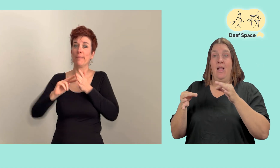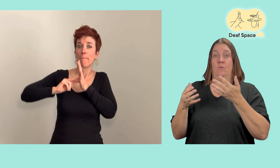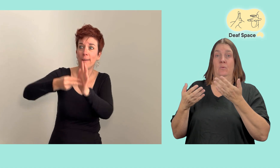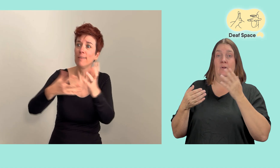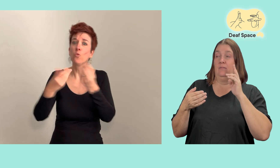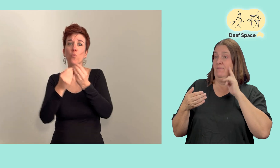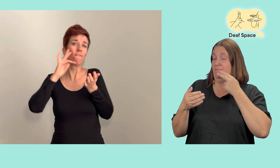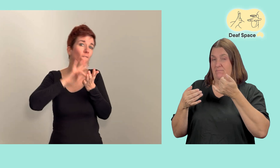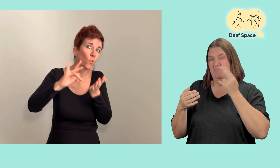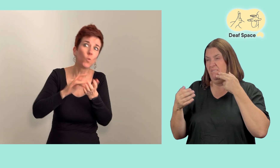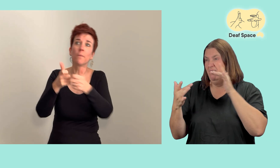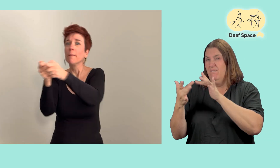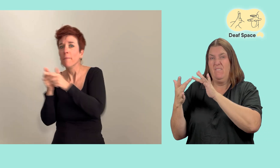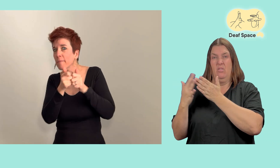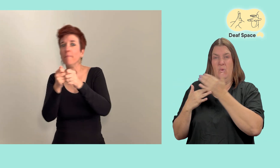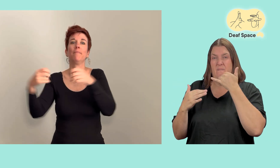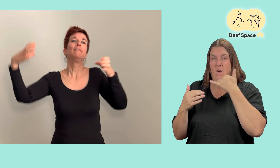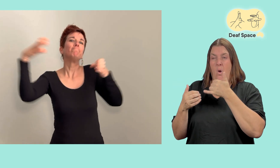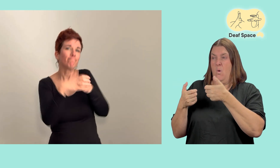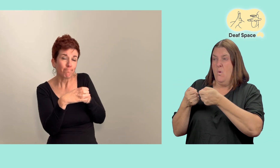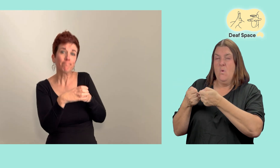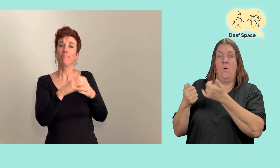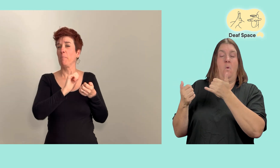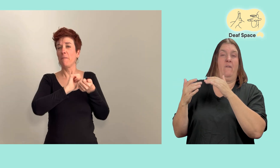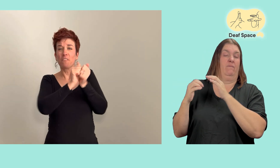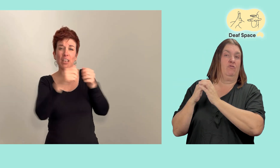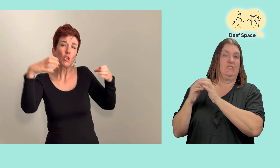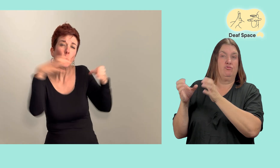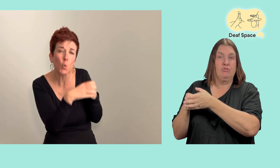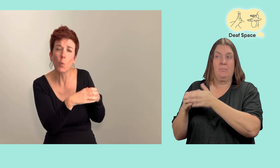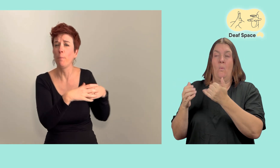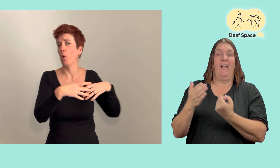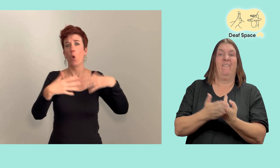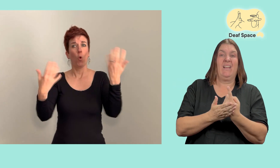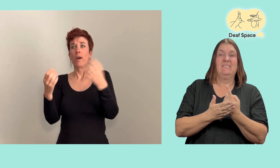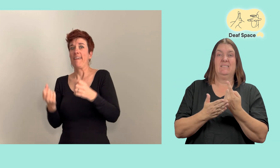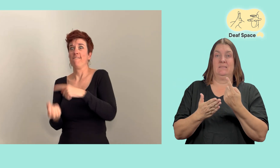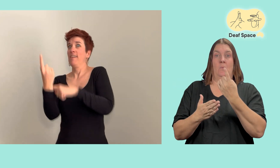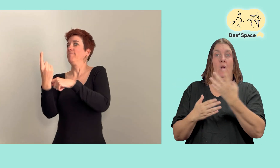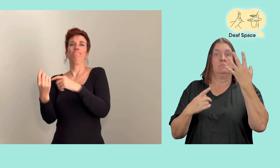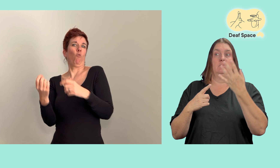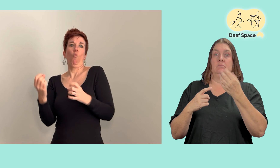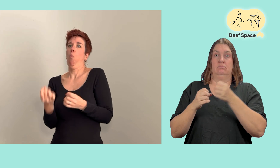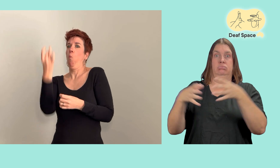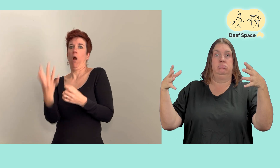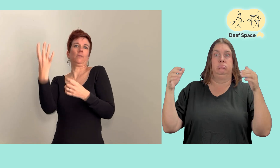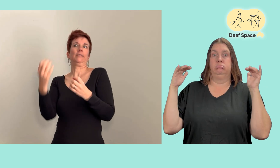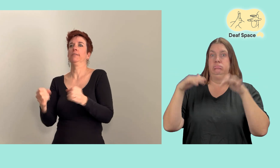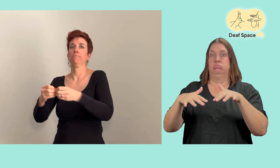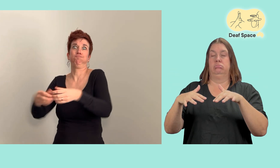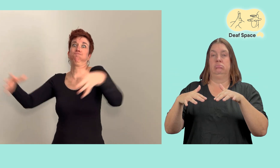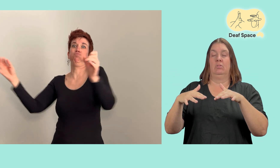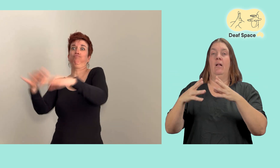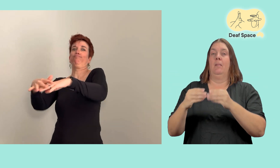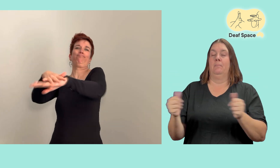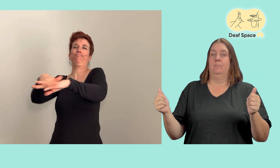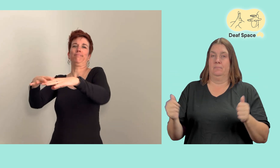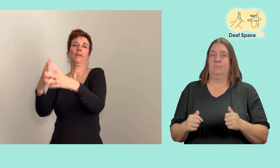with each other via friendship groups and through different communication platforms.